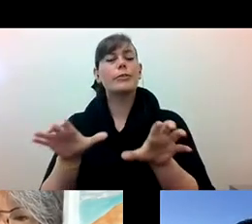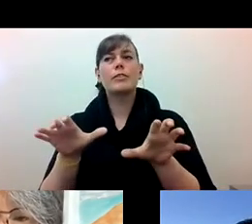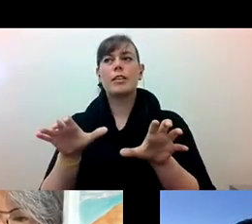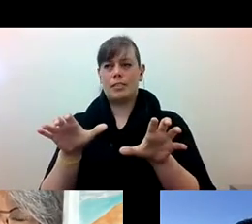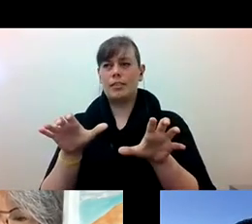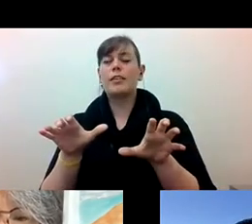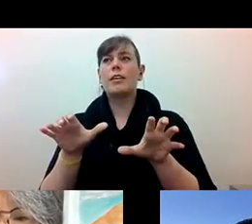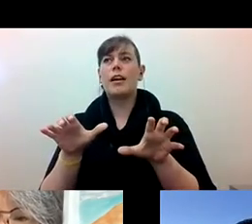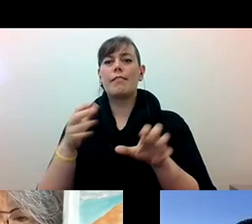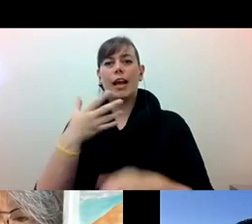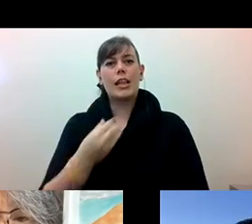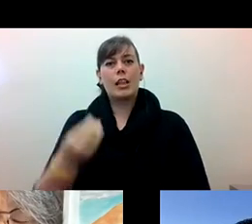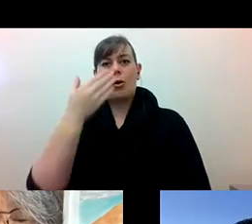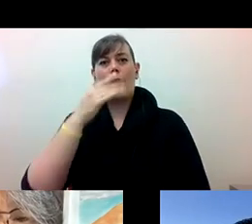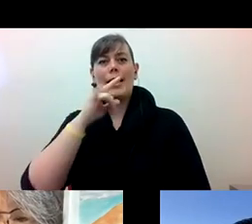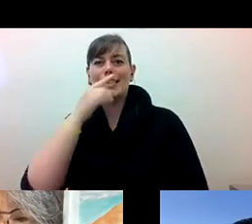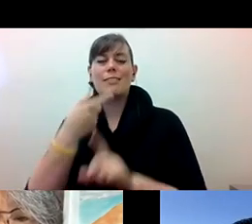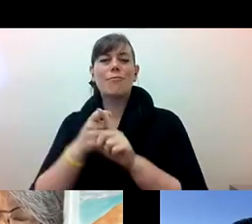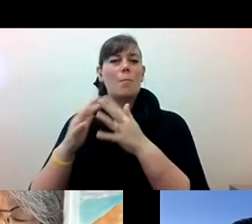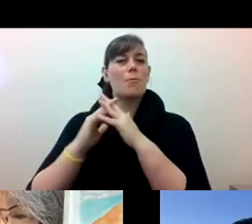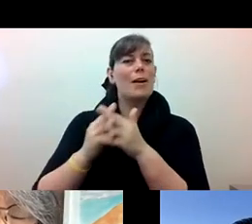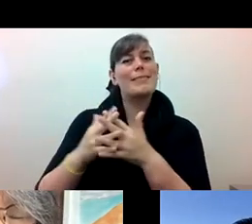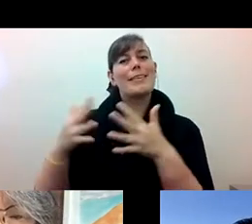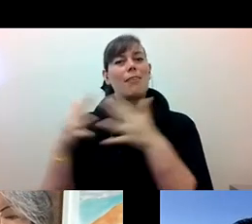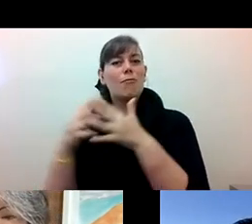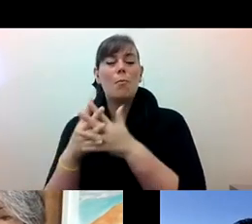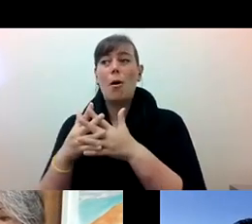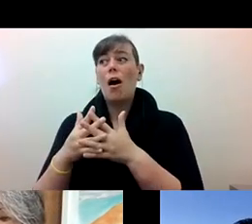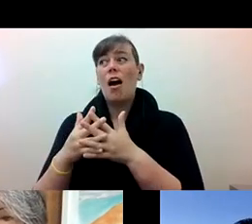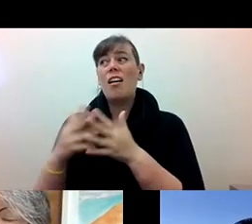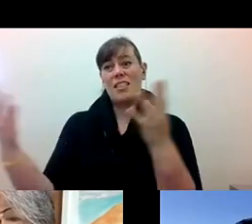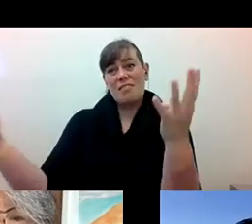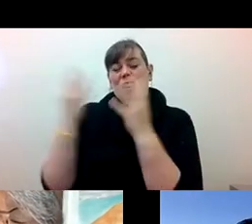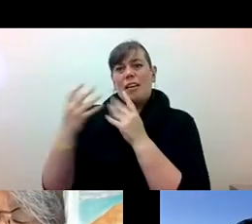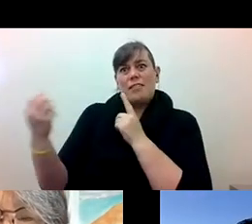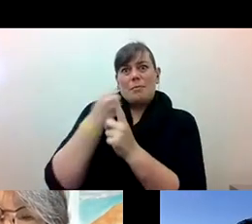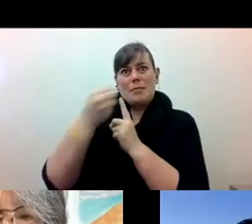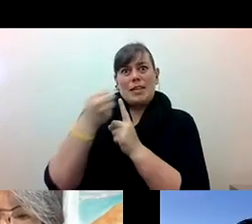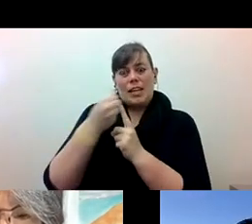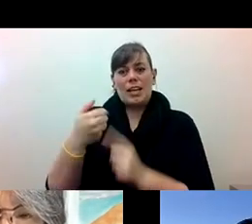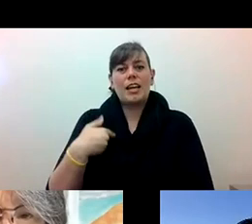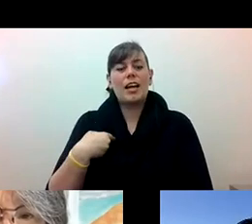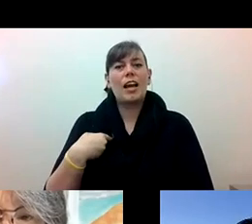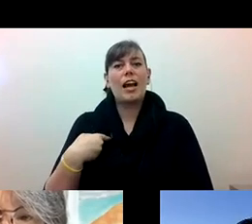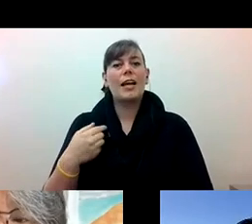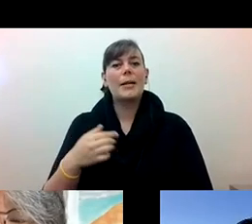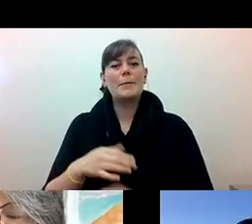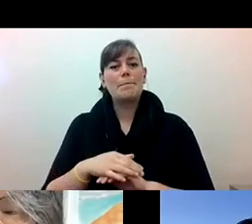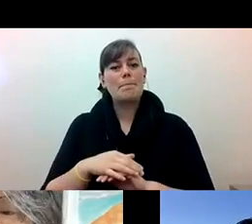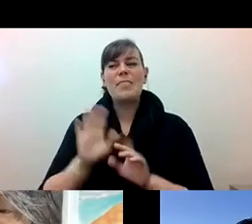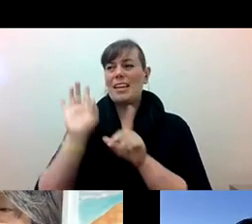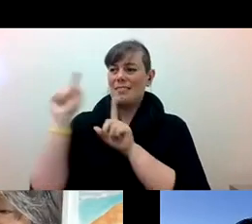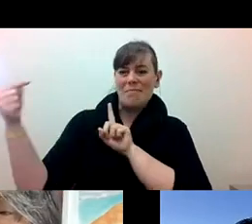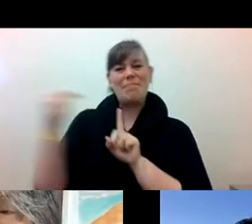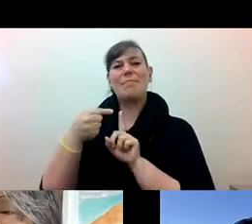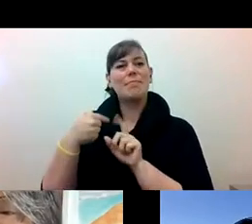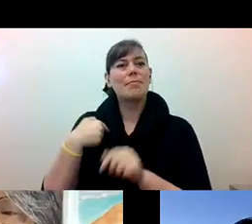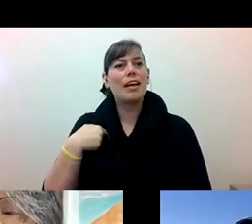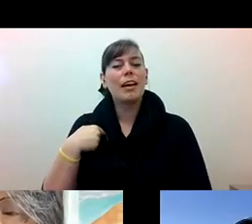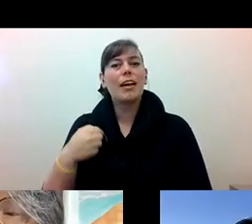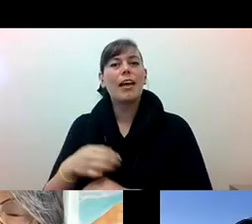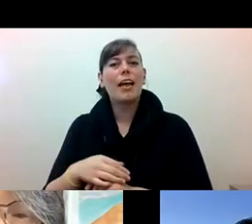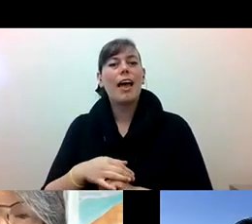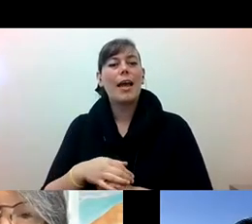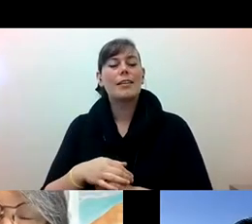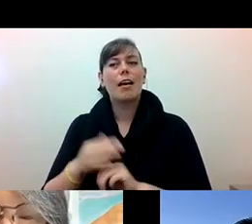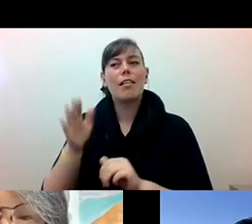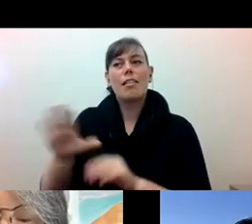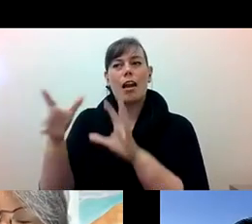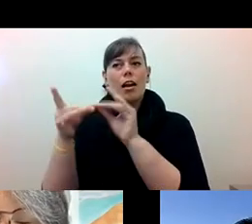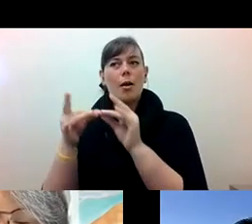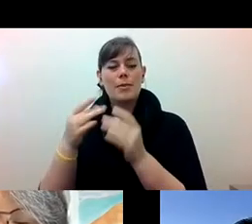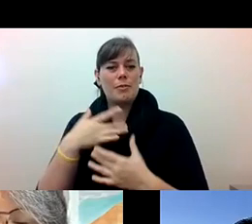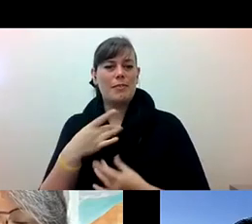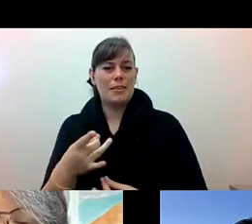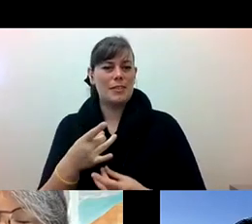Alex Tom he/him: the white kids from the wrestling/football team beat me up and really just target me. And they were... and what they said was very interesting, because they had elected me to become the ASB President,